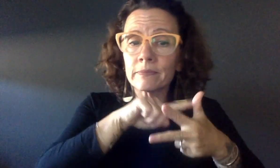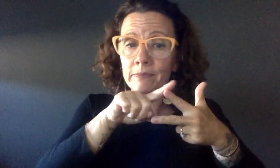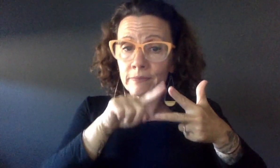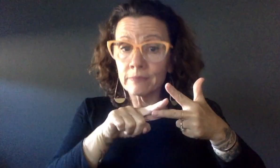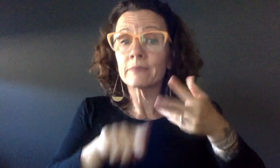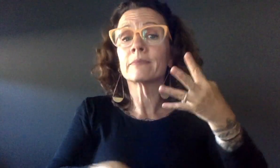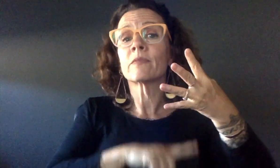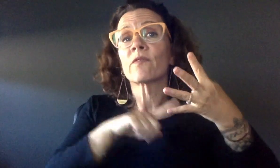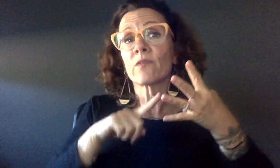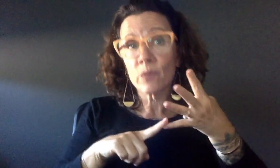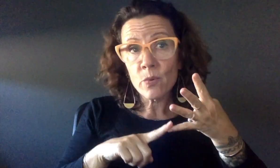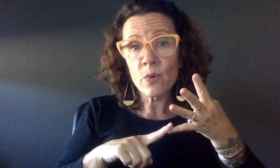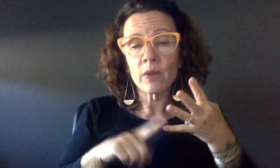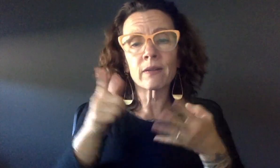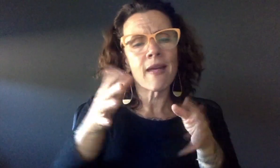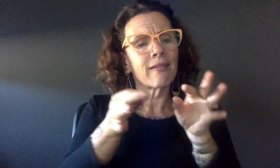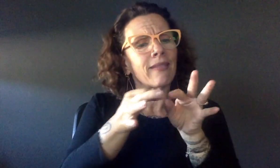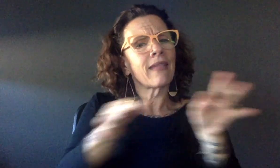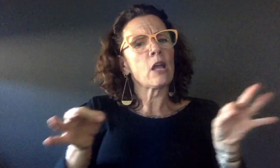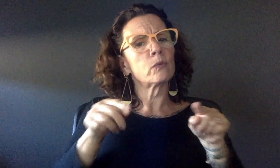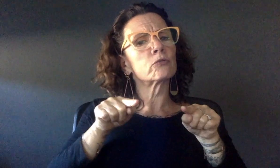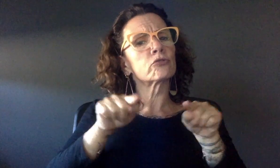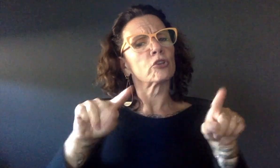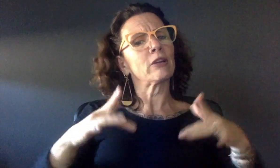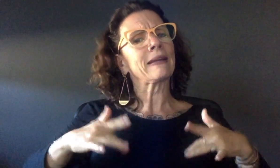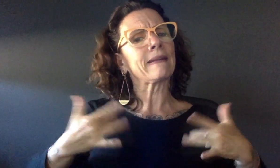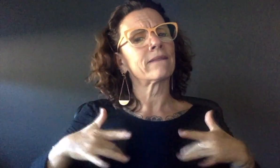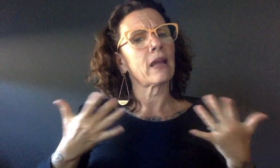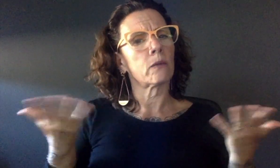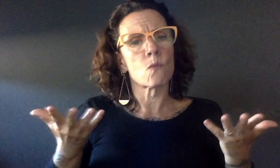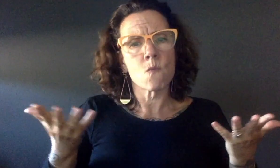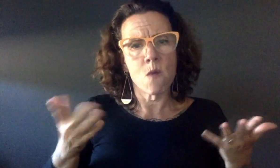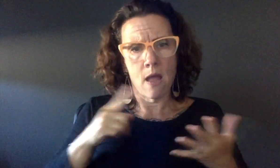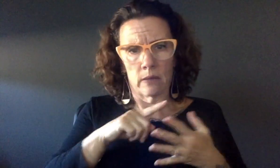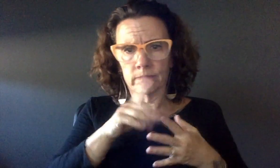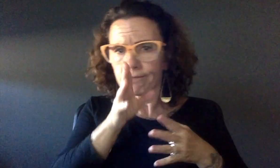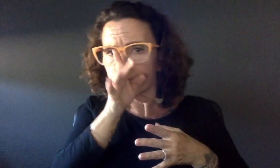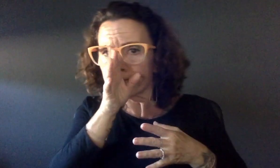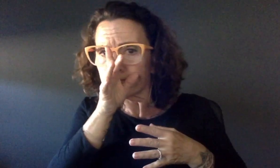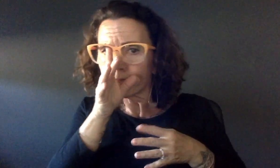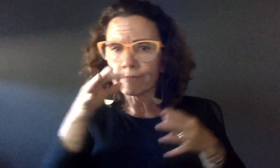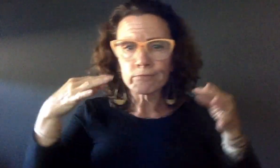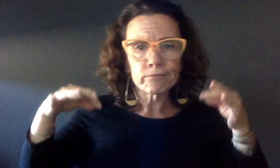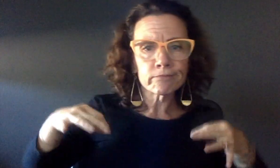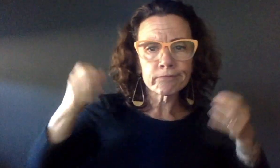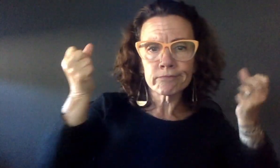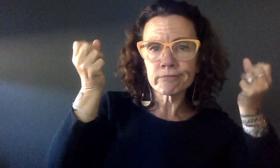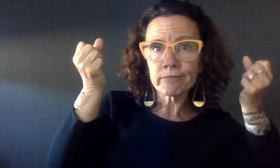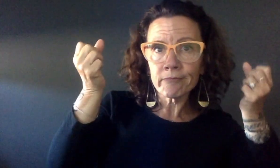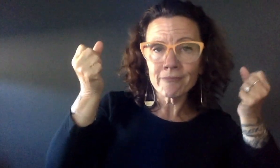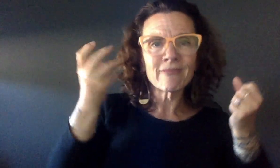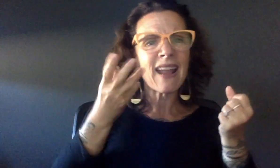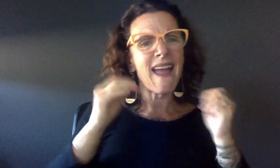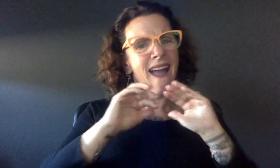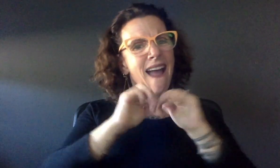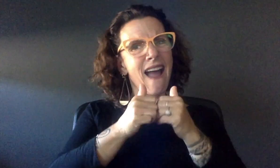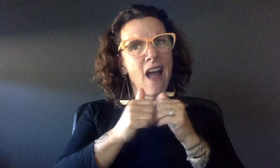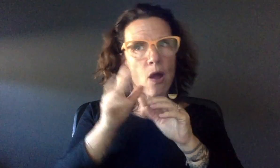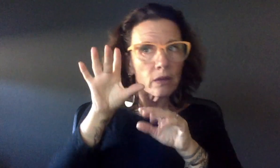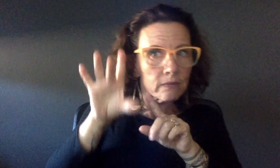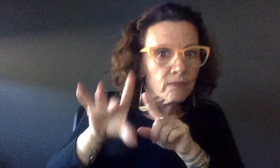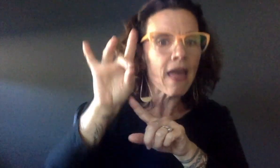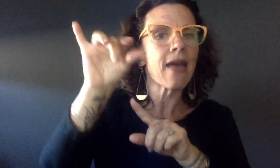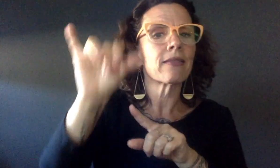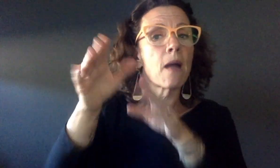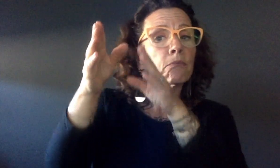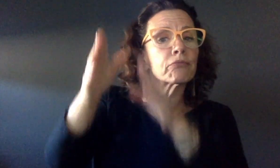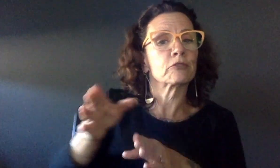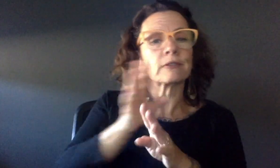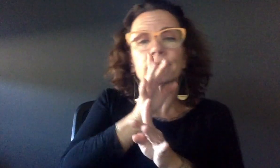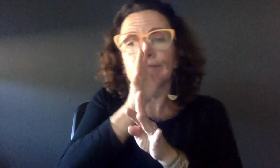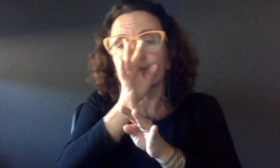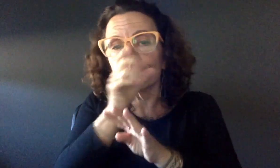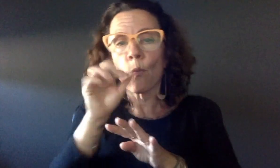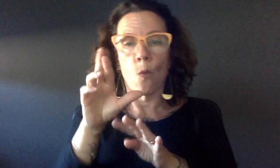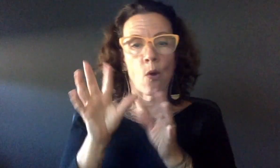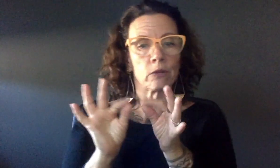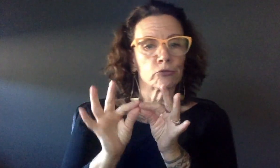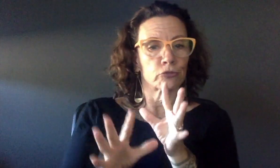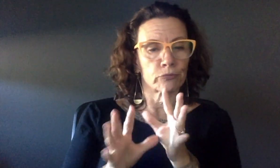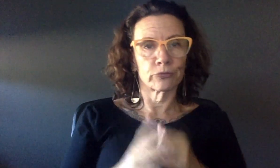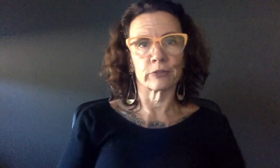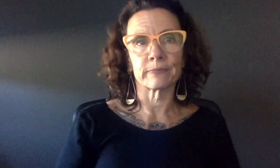and languages available at the event and how to access them.